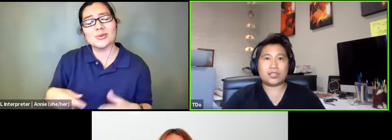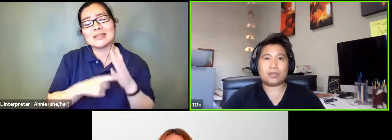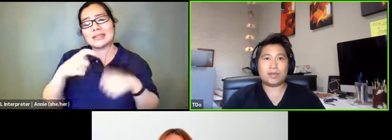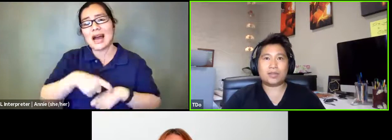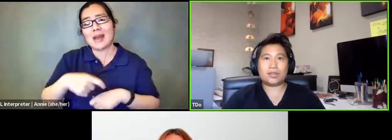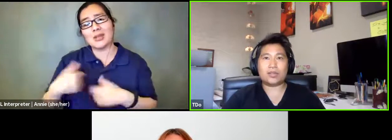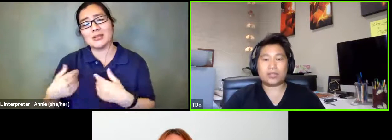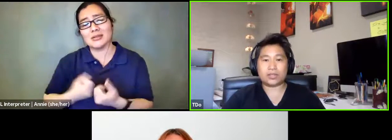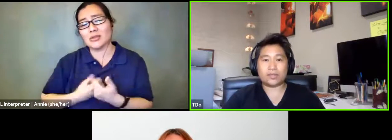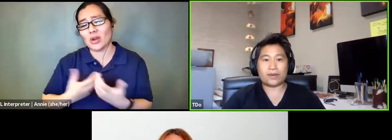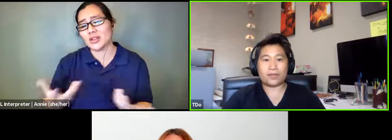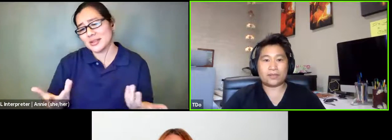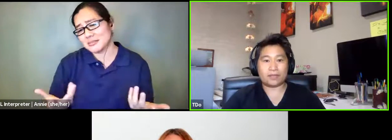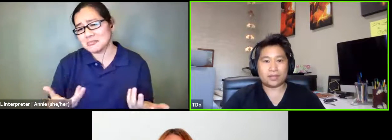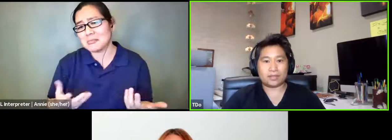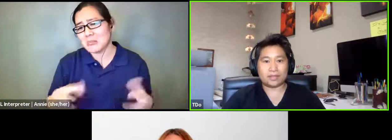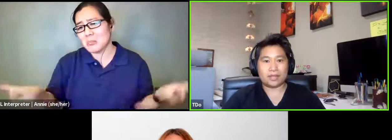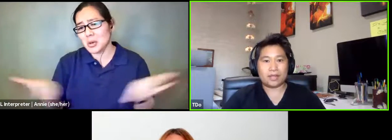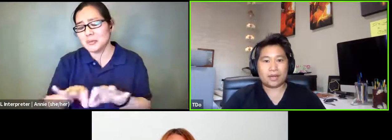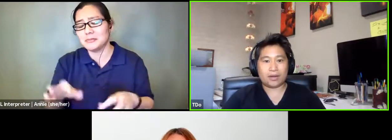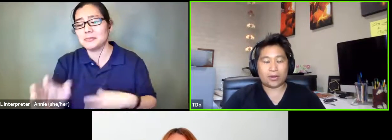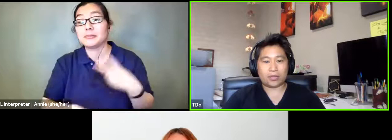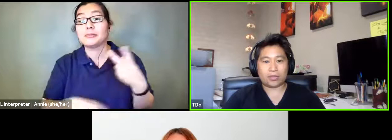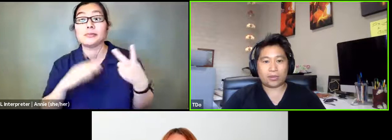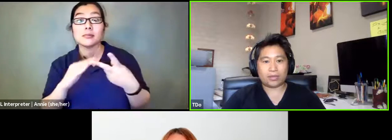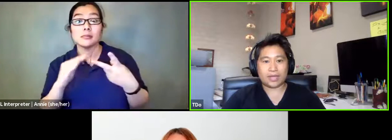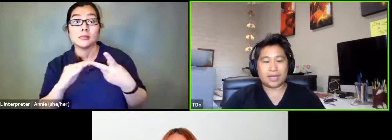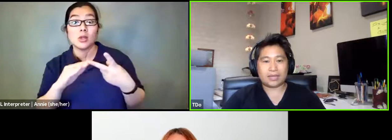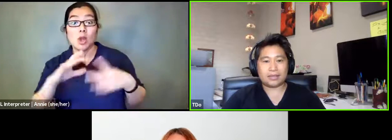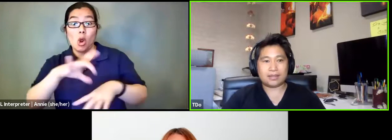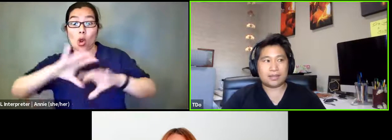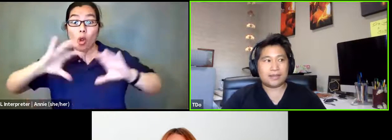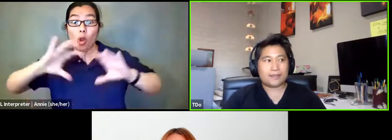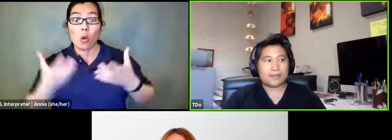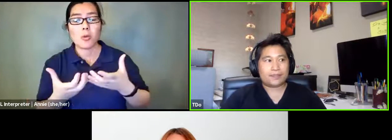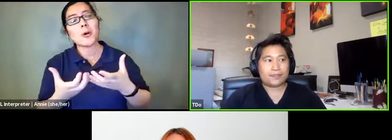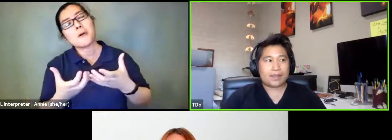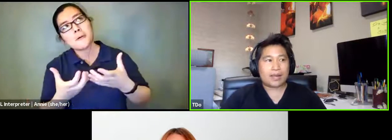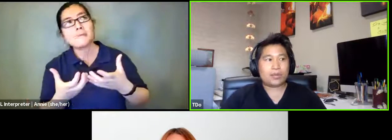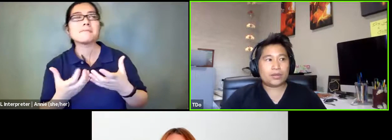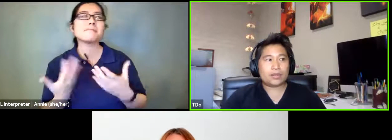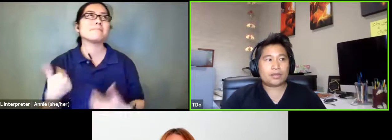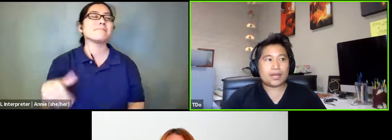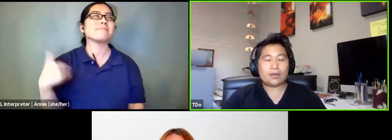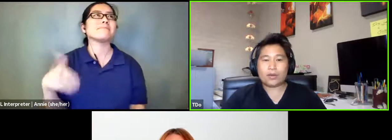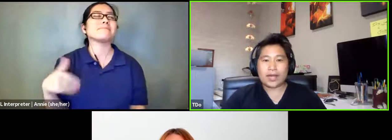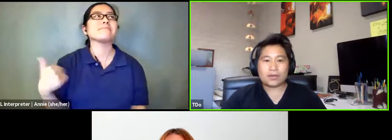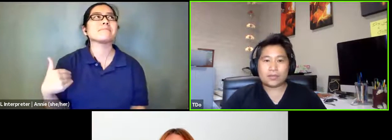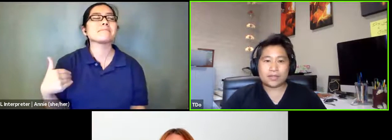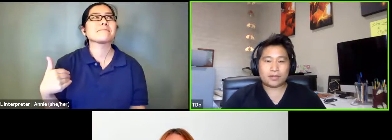just because cultures are very different around the world. I don't know how to best